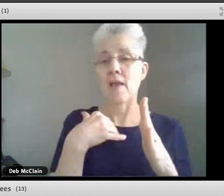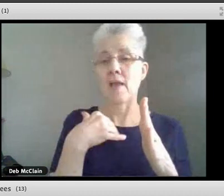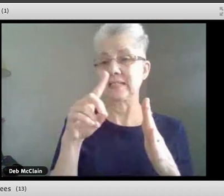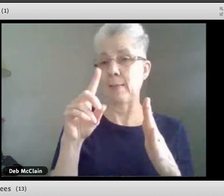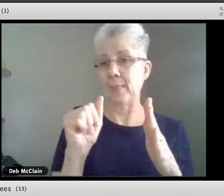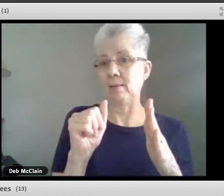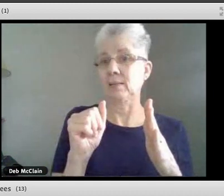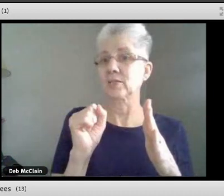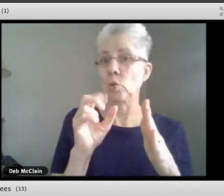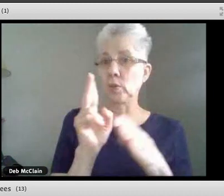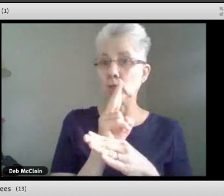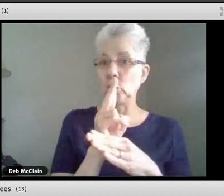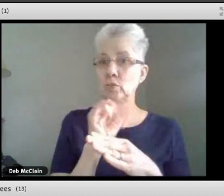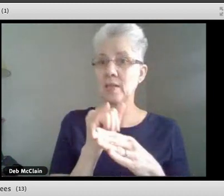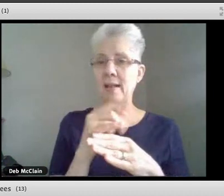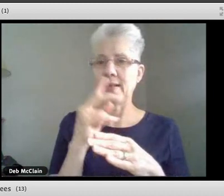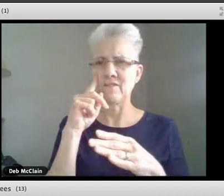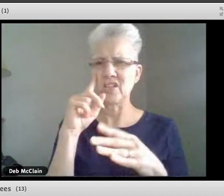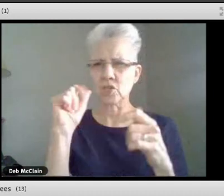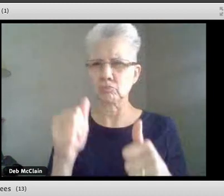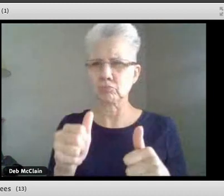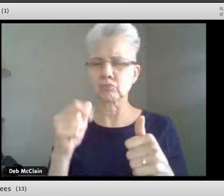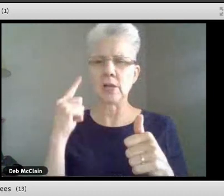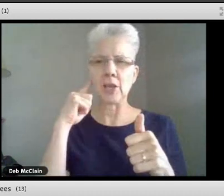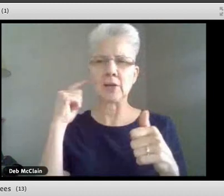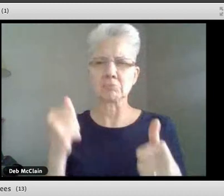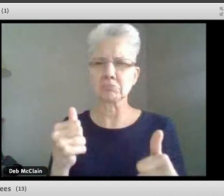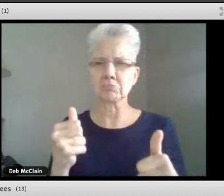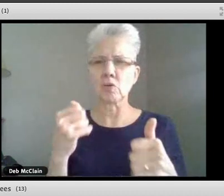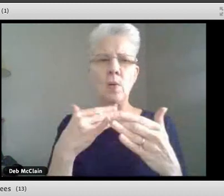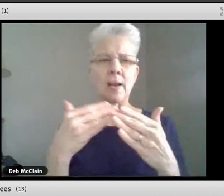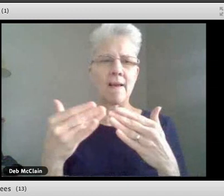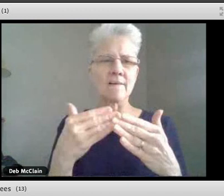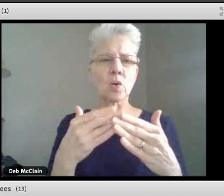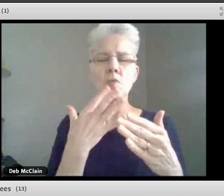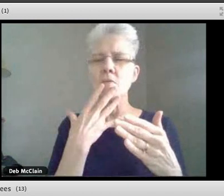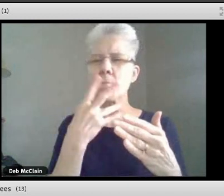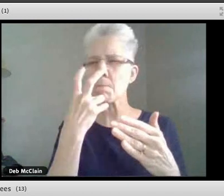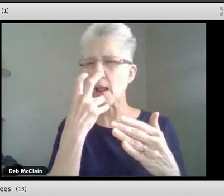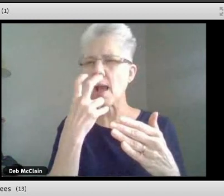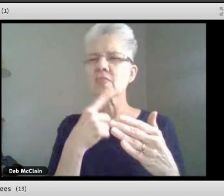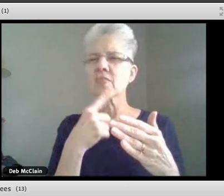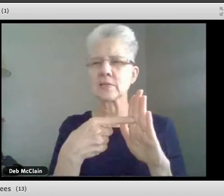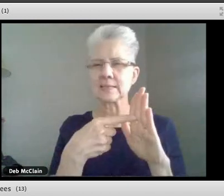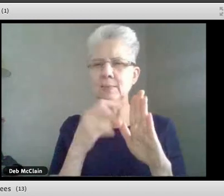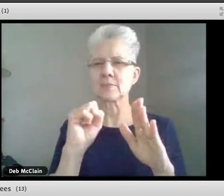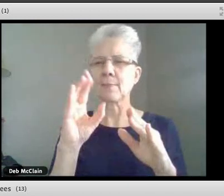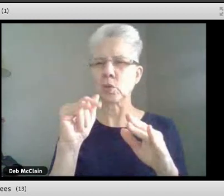or you're color-blind, there's some simulators here, and these apps are free. And also, if you have trouble identifying color,